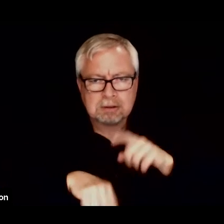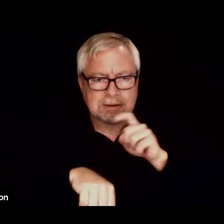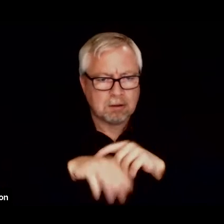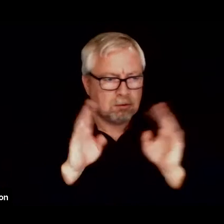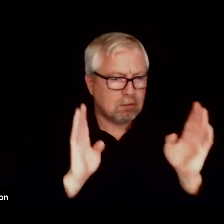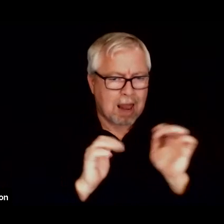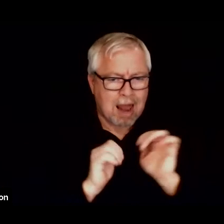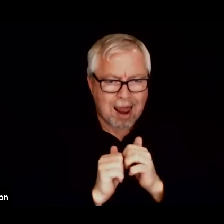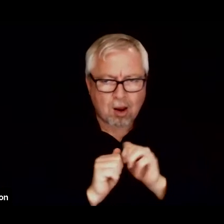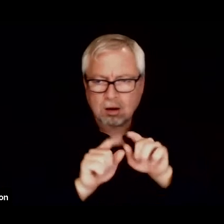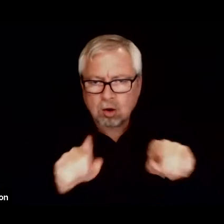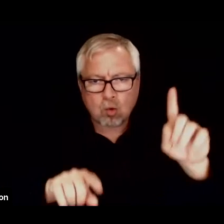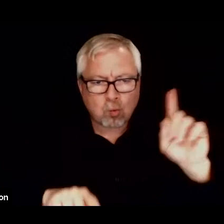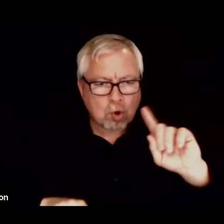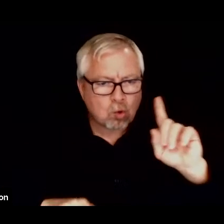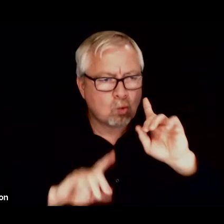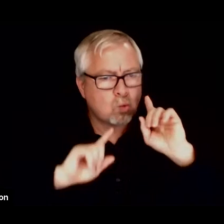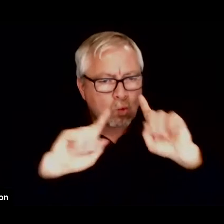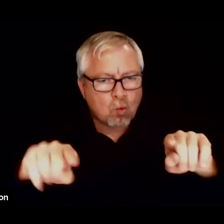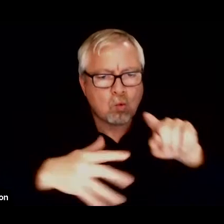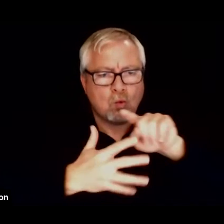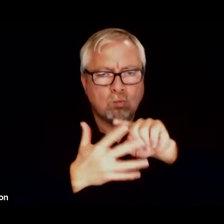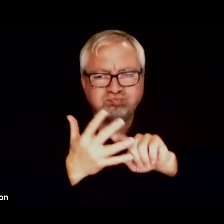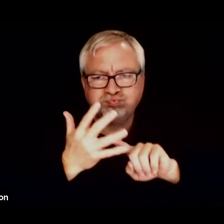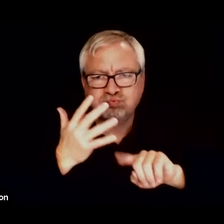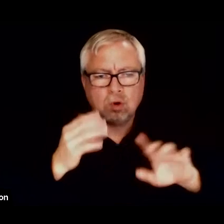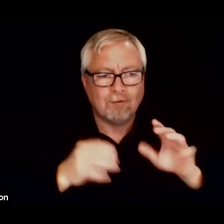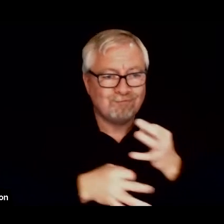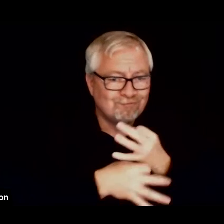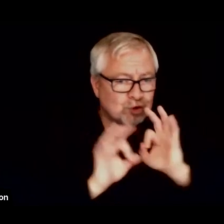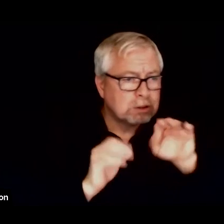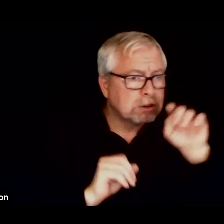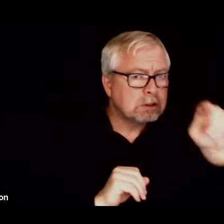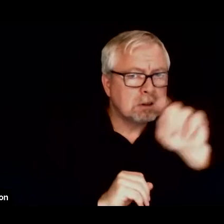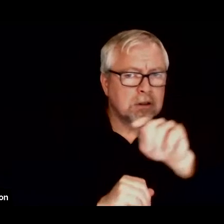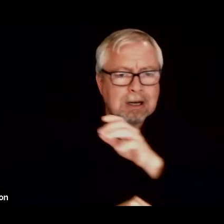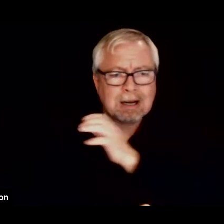getting a vaccine in those later phases as we know more. But at this point in time, there is